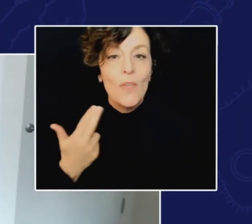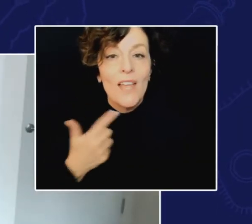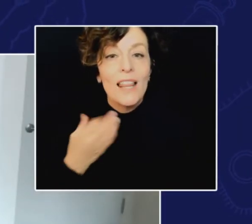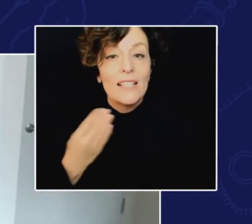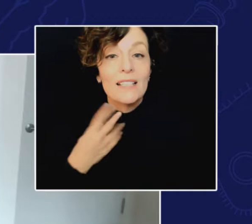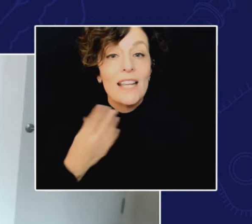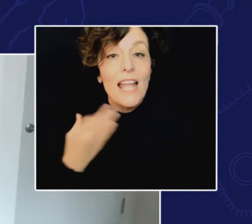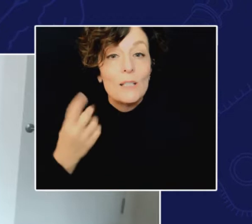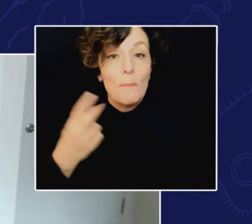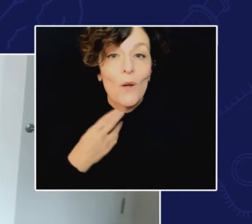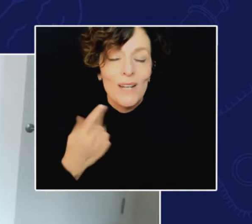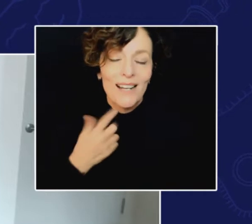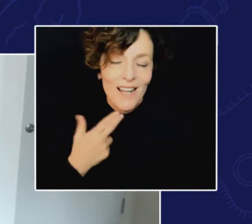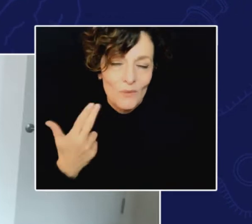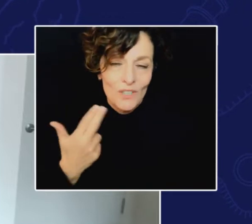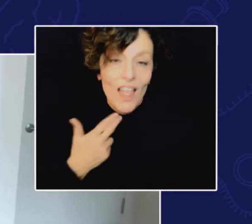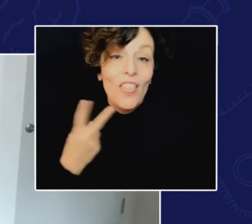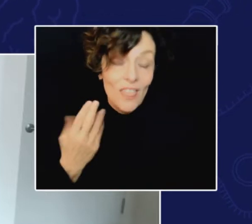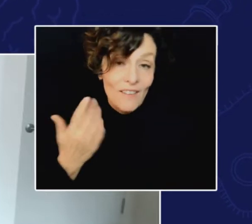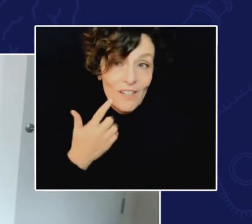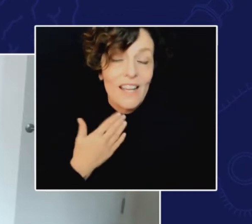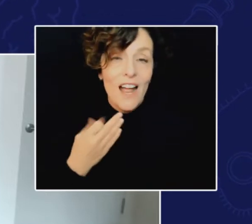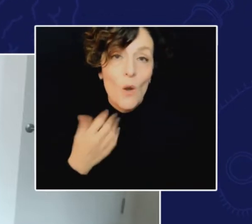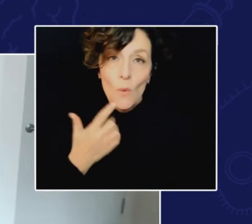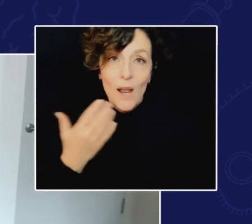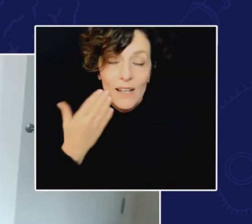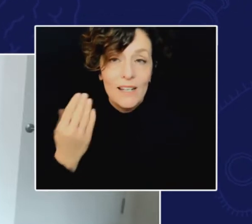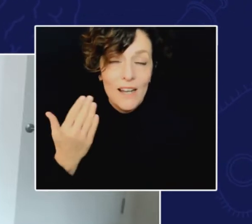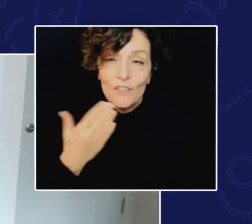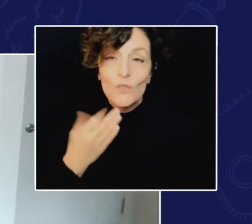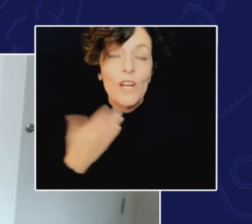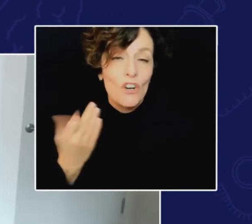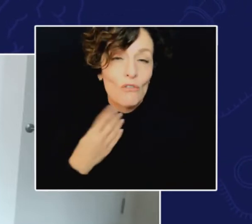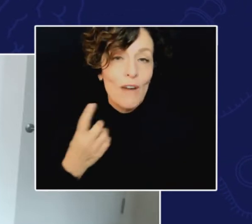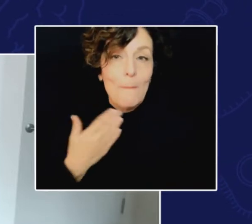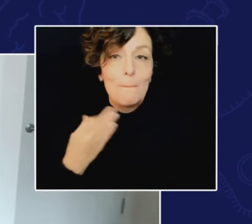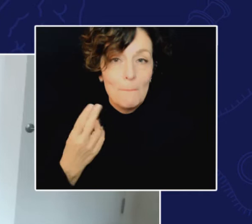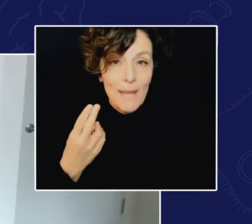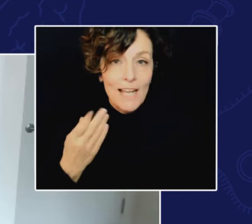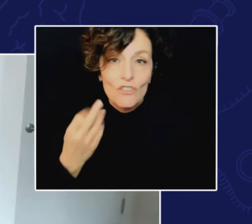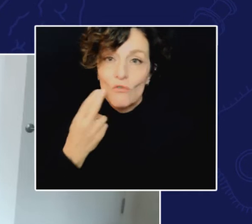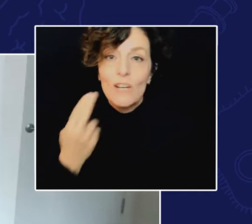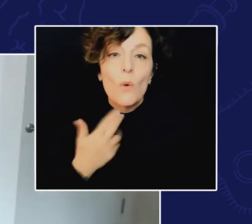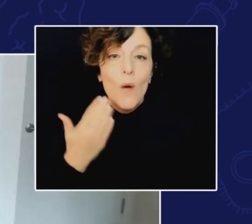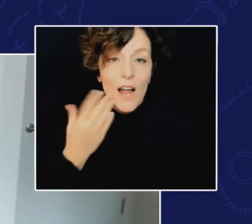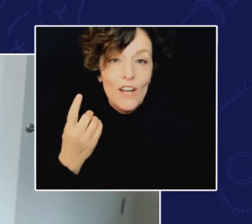with Listening and Spoken Language, and, thankfully, I hear well enough to hear around masks that are required for COVID...